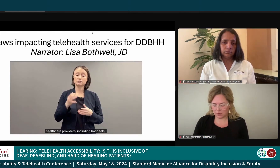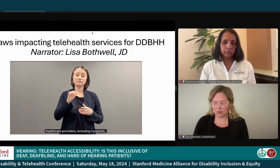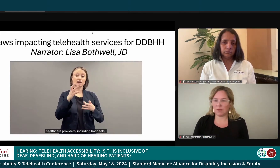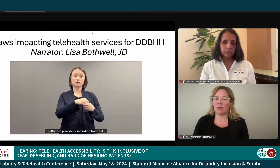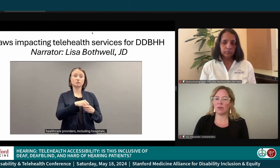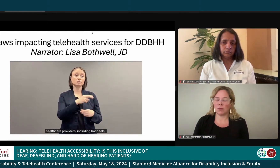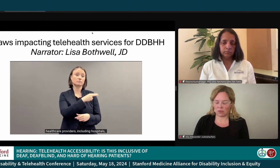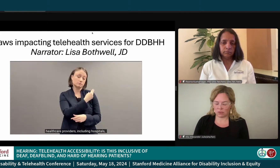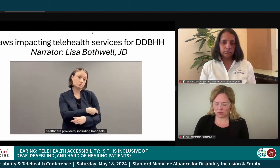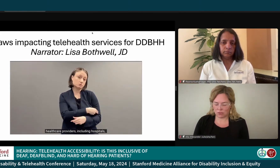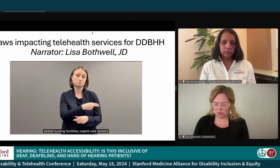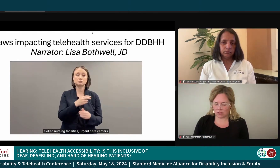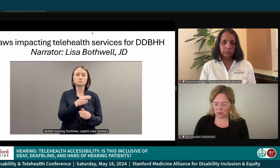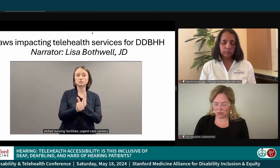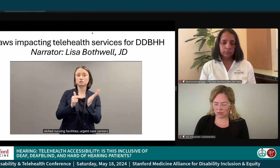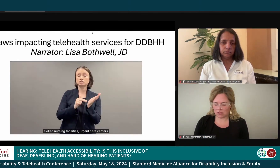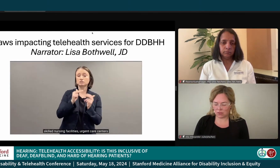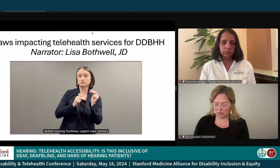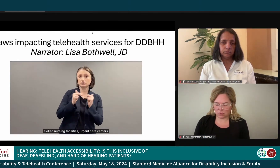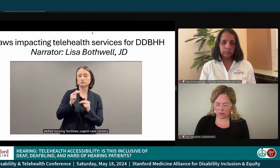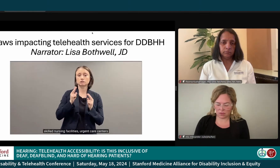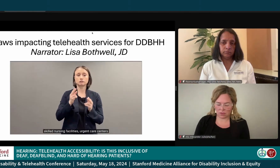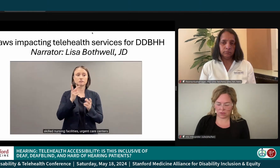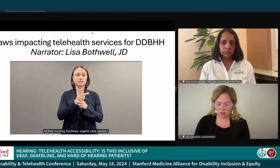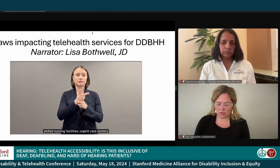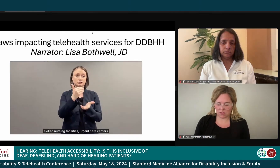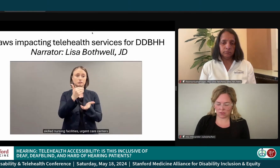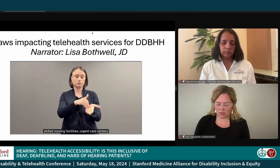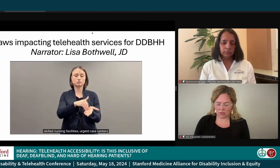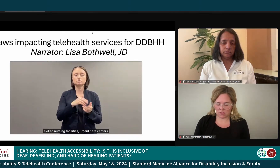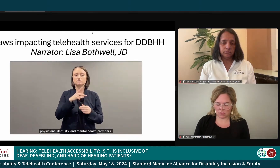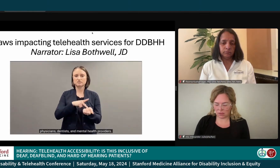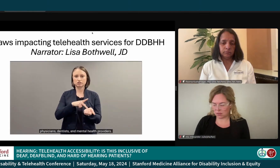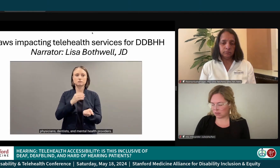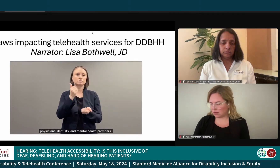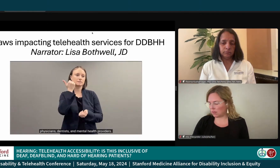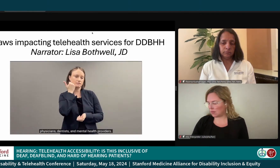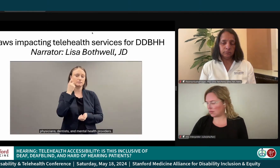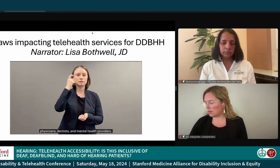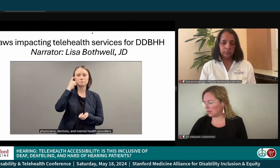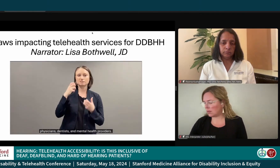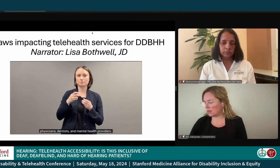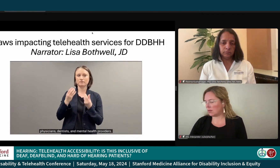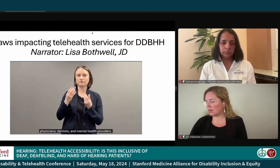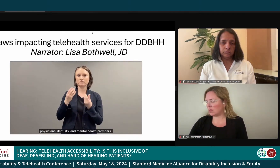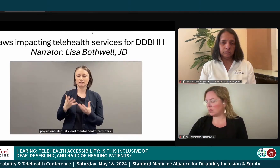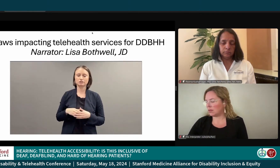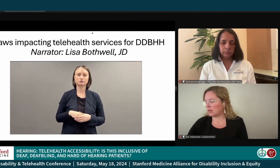providers including hospitals, skilled nursing facility, urgent care centers, physician centers,